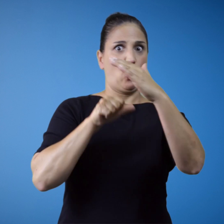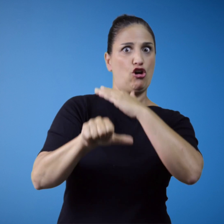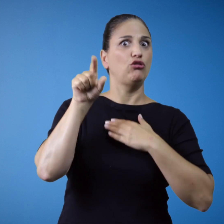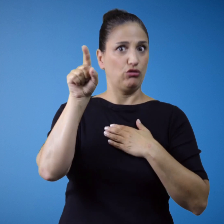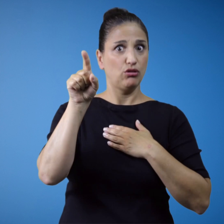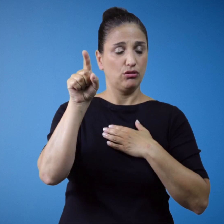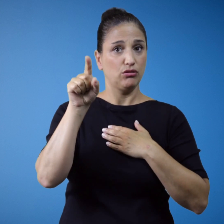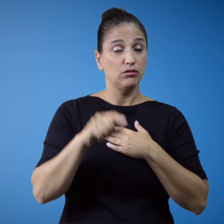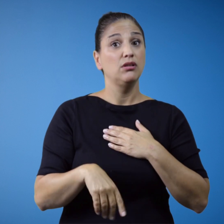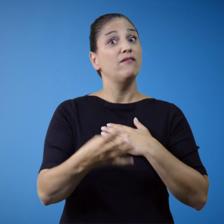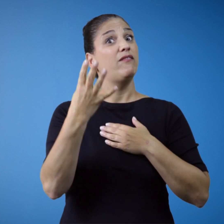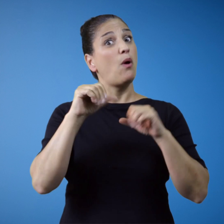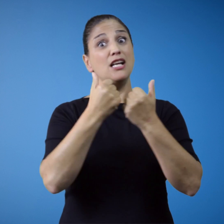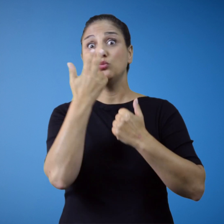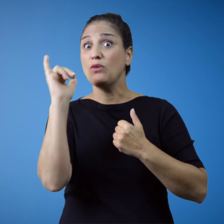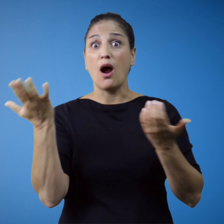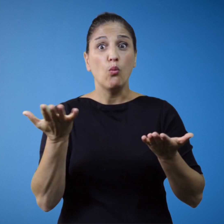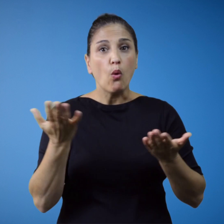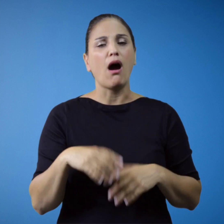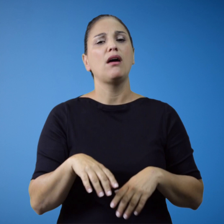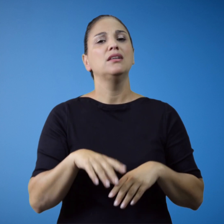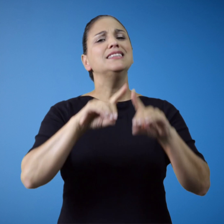which entails four state agencies within their purview.